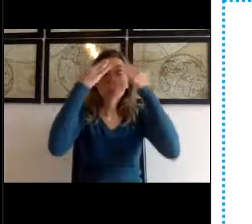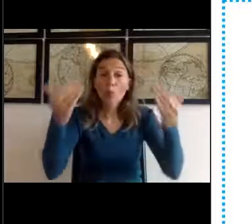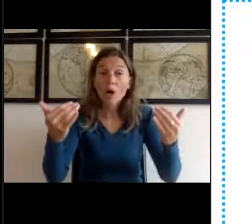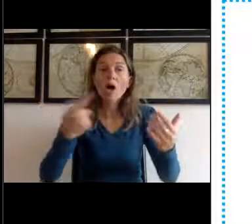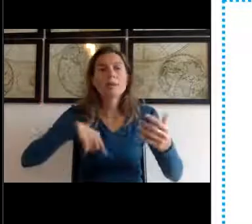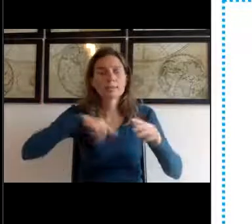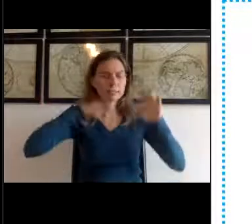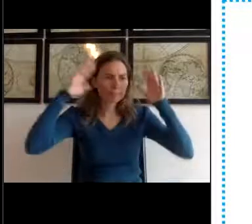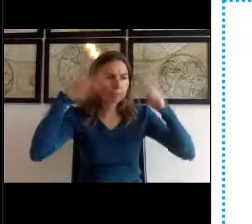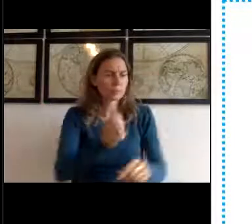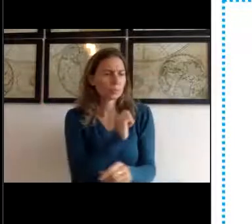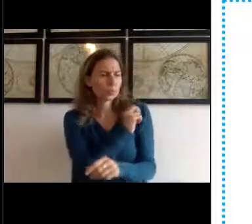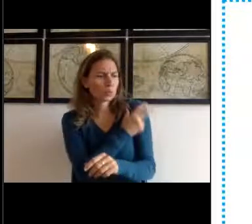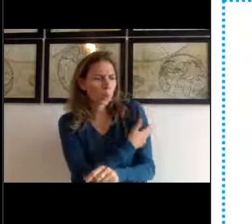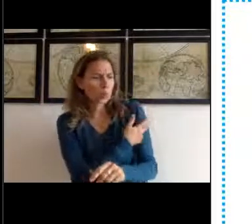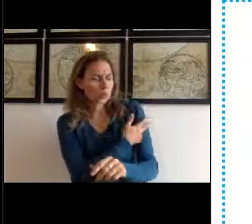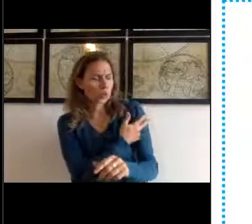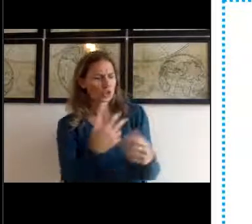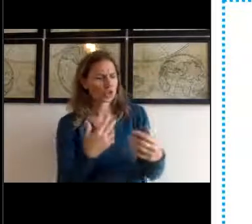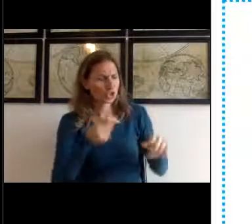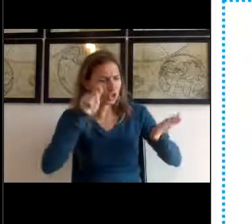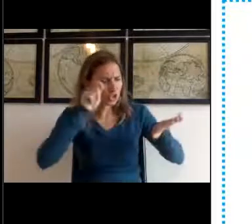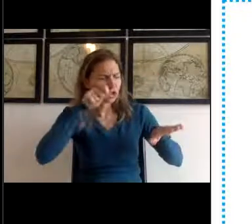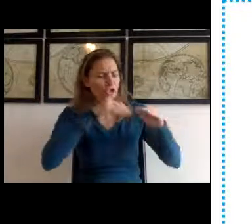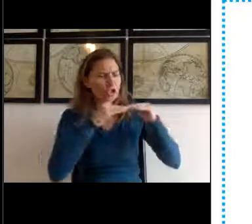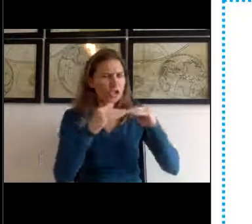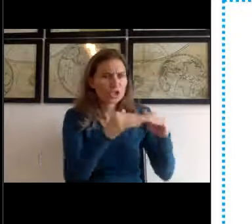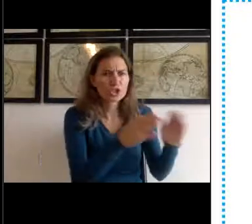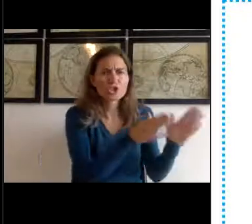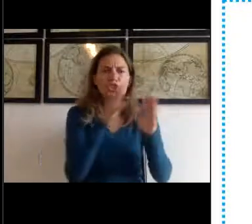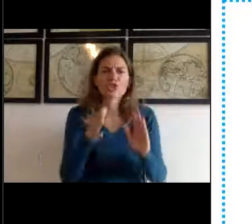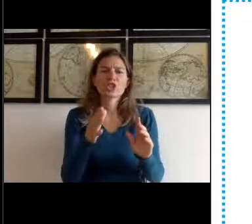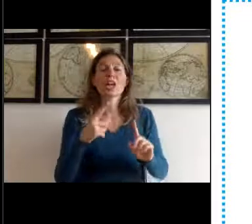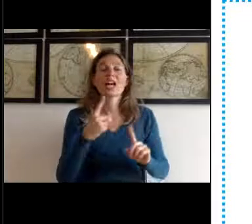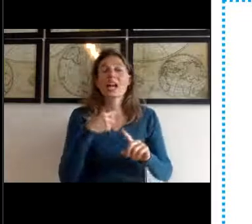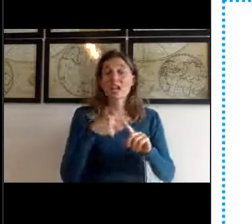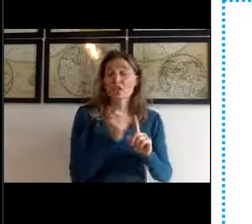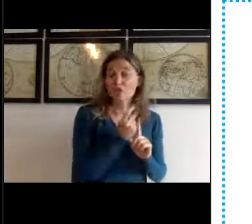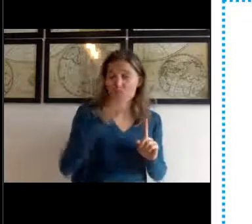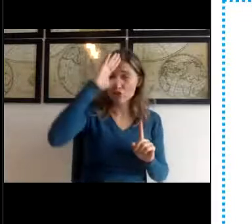and human rights, gender, HIV, AIDS and the environment.